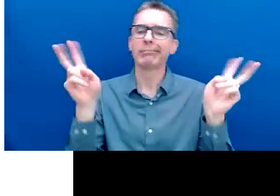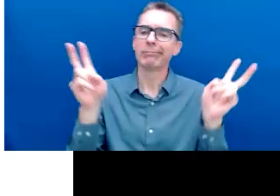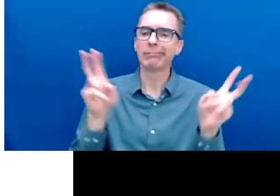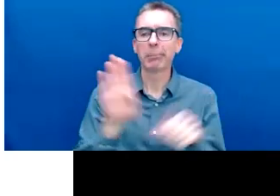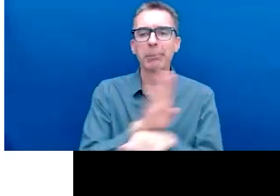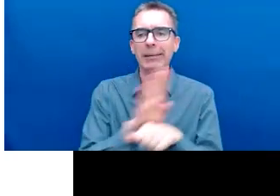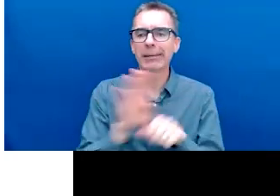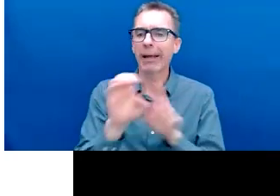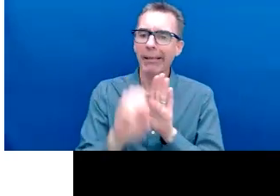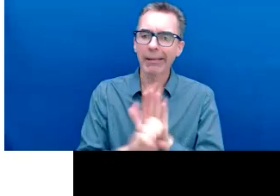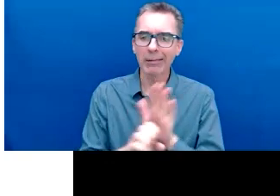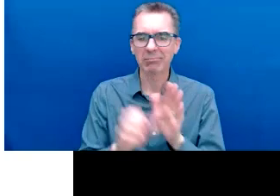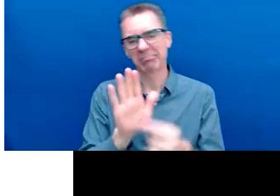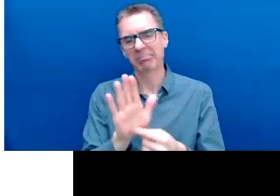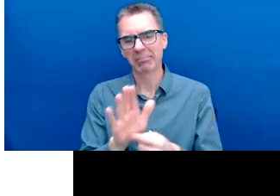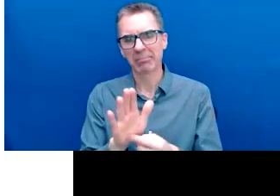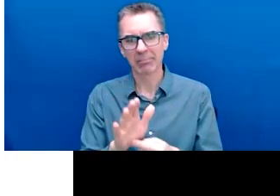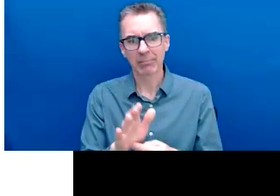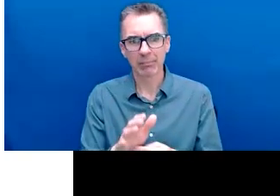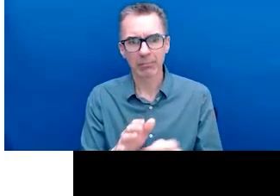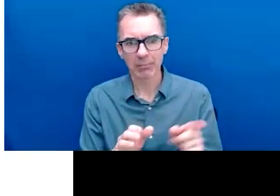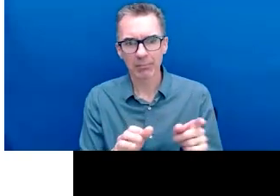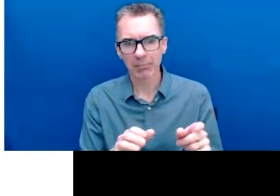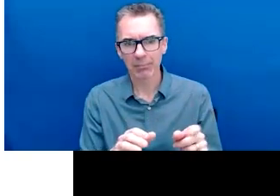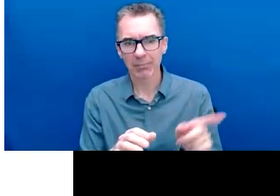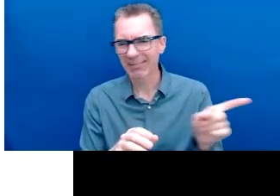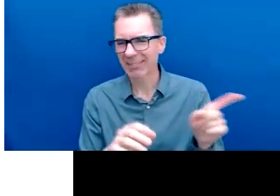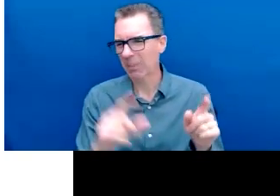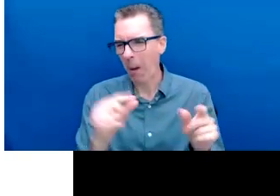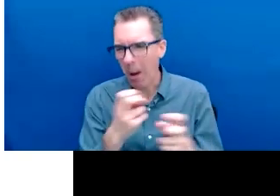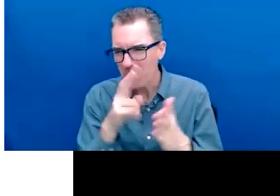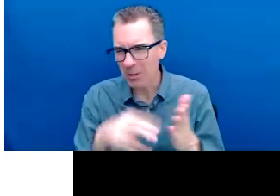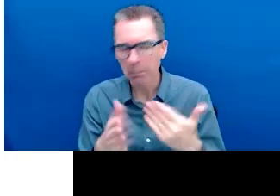My example here is so small, and I want it I want to be able to modify